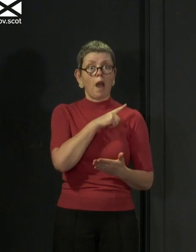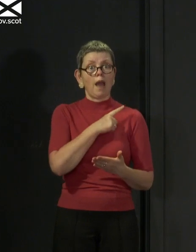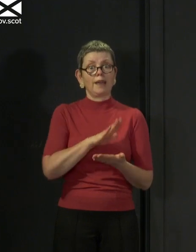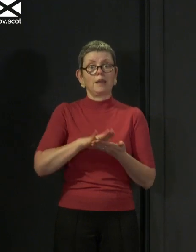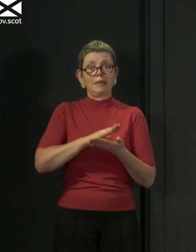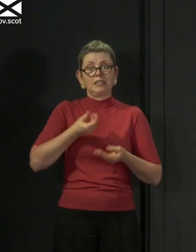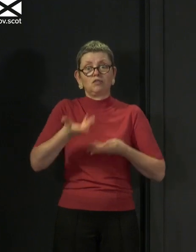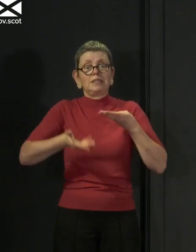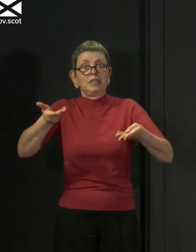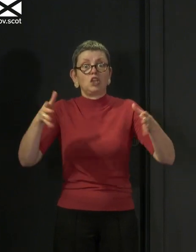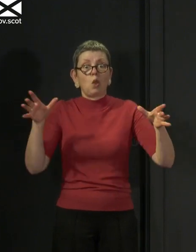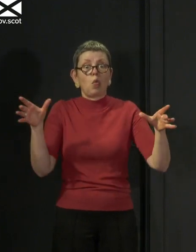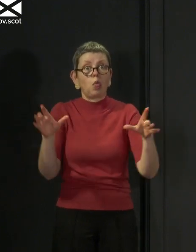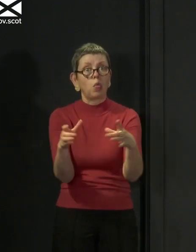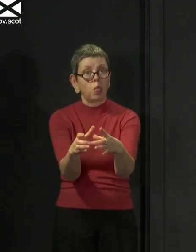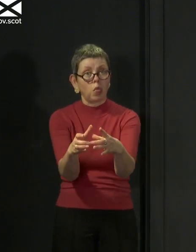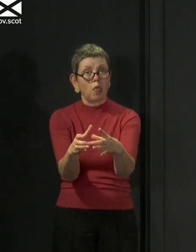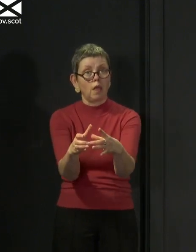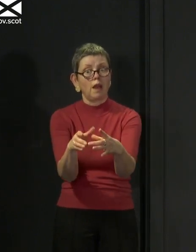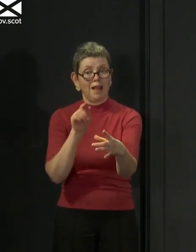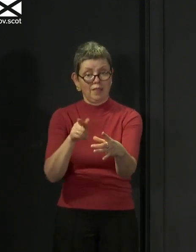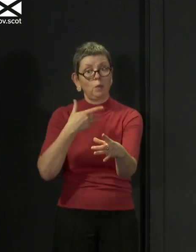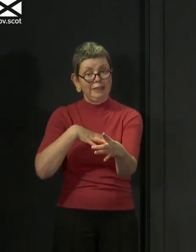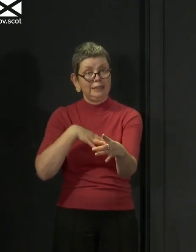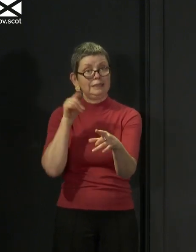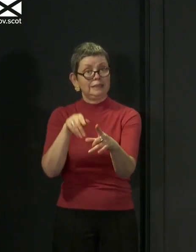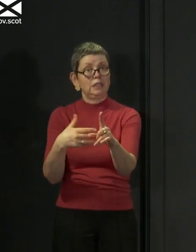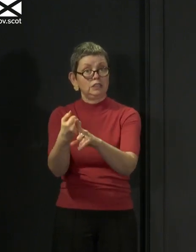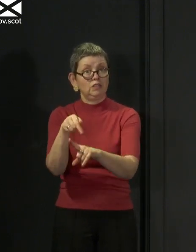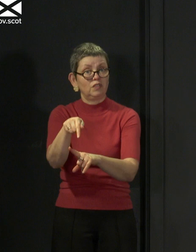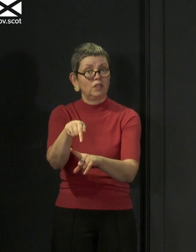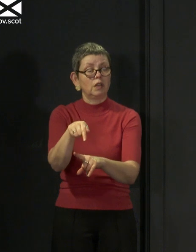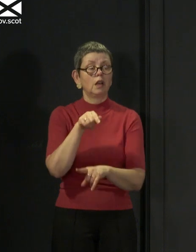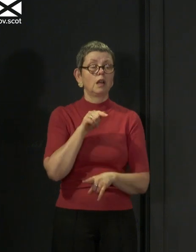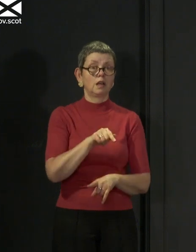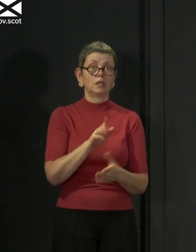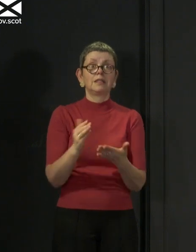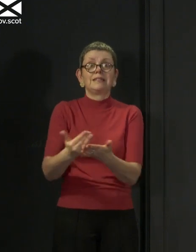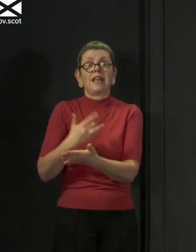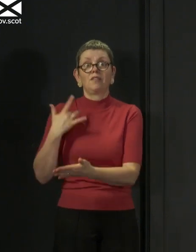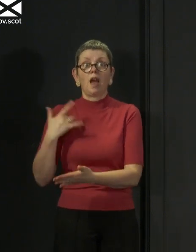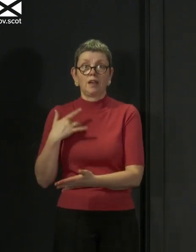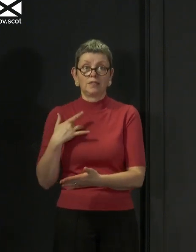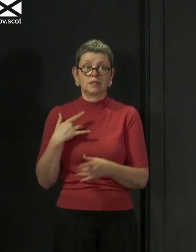By doing that we save lives. And we hasten the day when we can - and we will - return